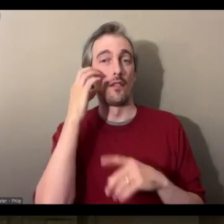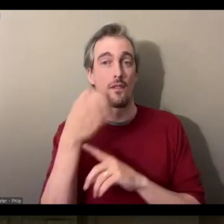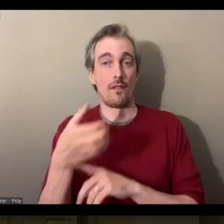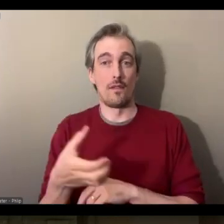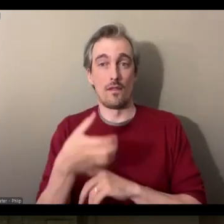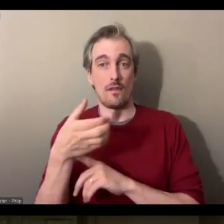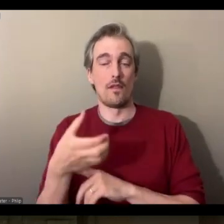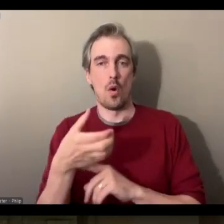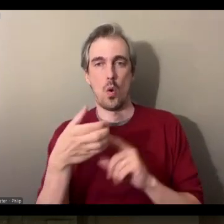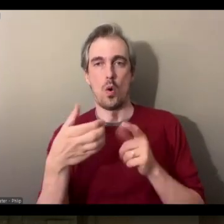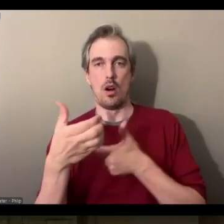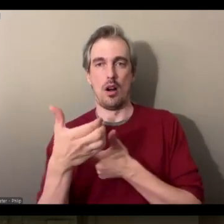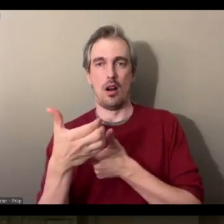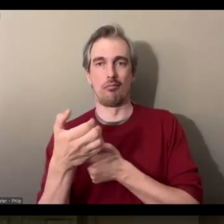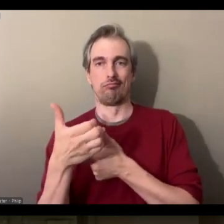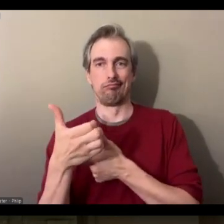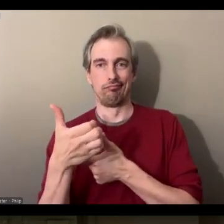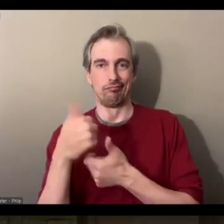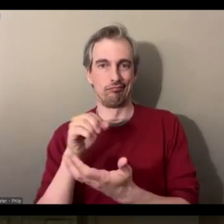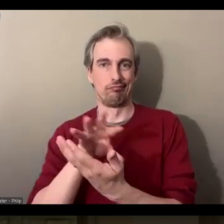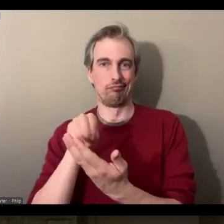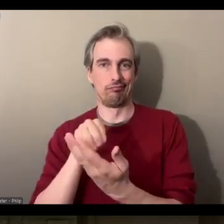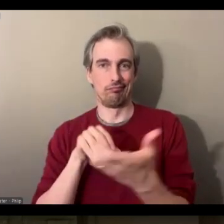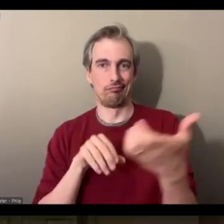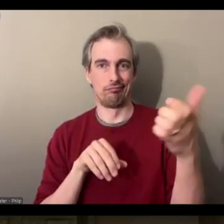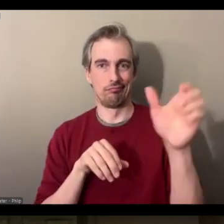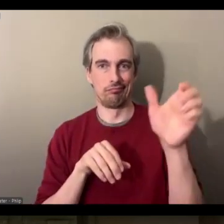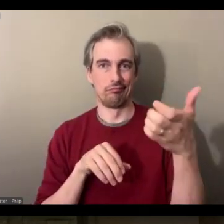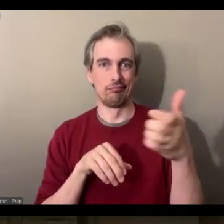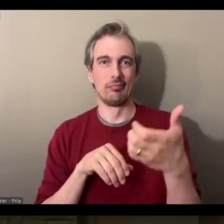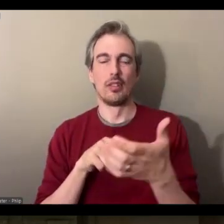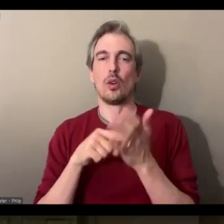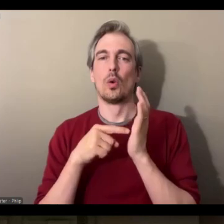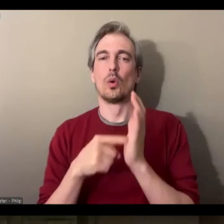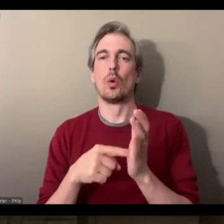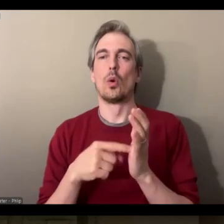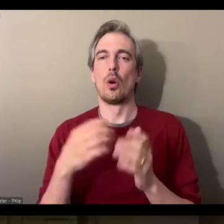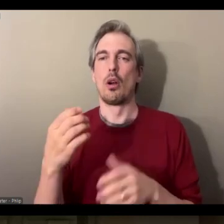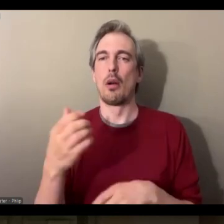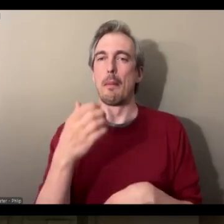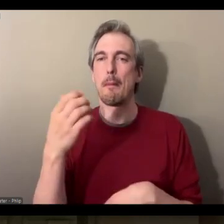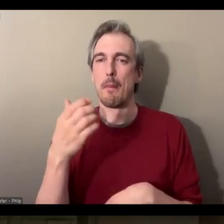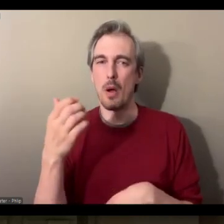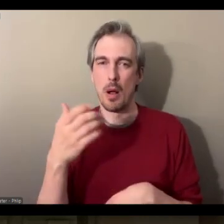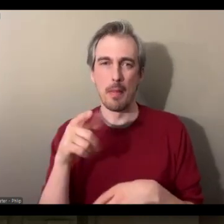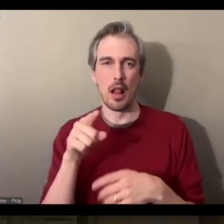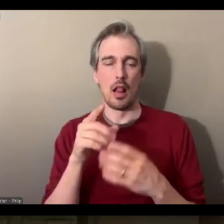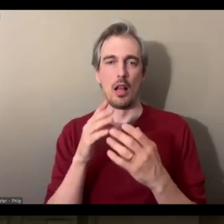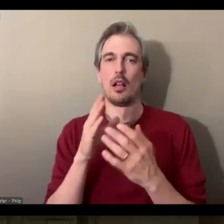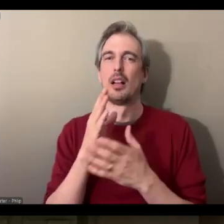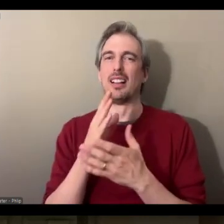our purchase path, where certain words are being split into multiple lines. Kind of looks awkward.